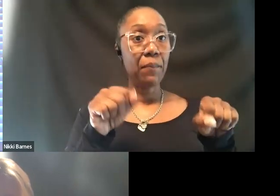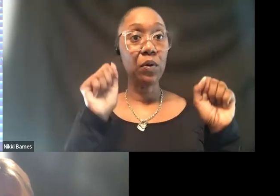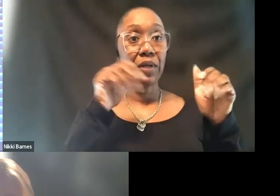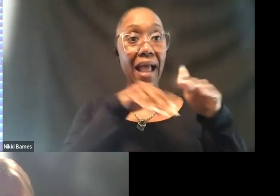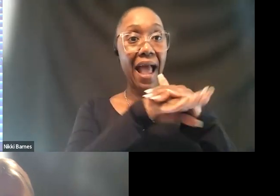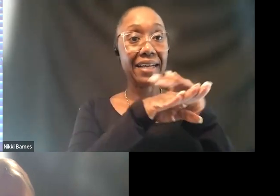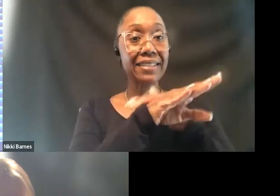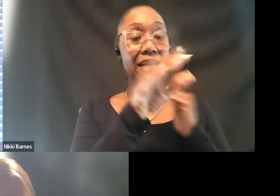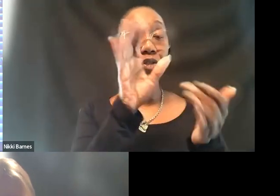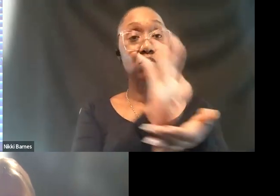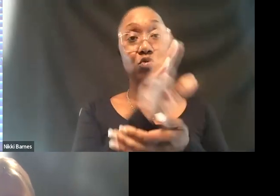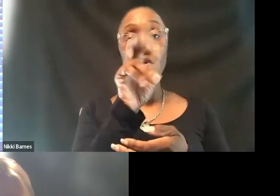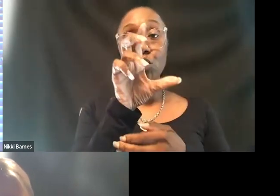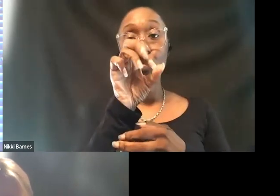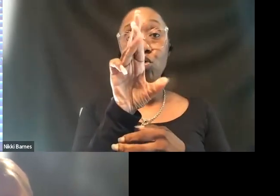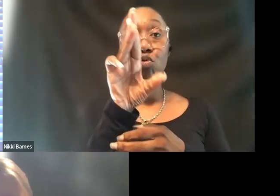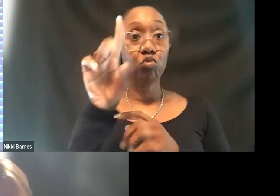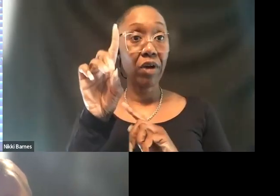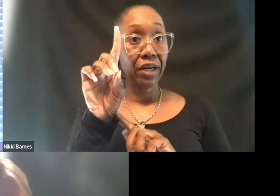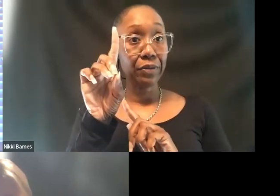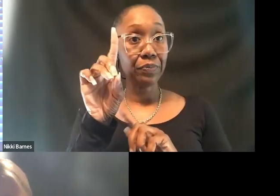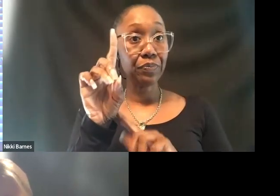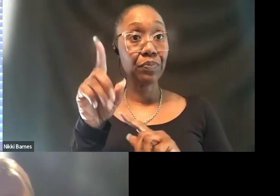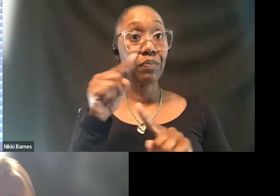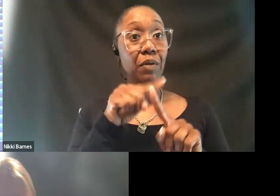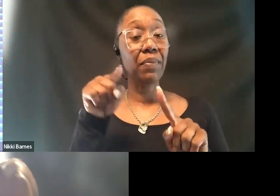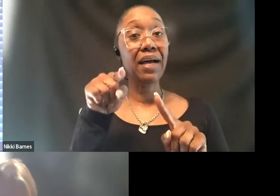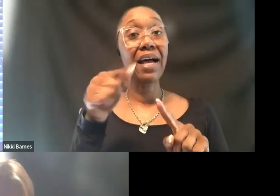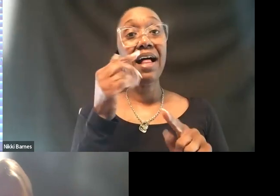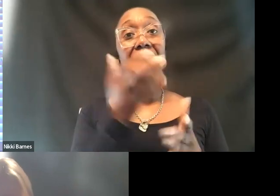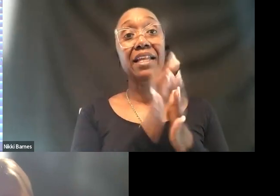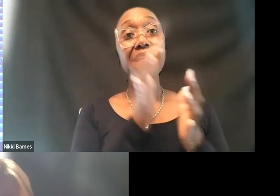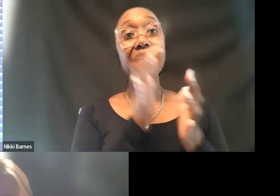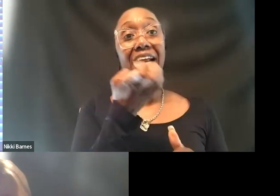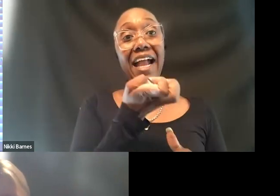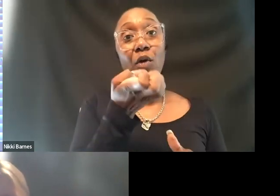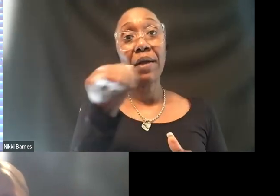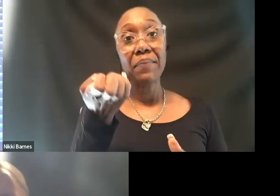So nevertheless, though, a lot of the utility, as you mentioned, is on the provider side.